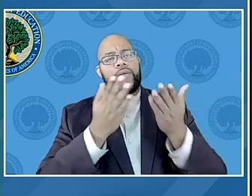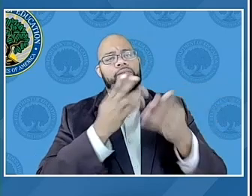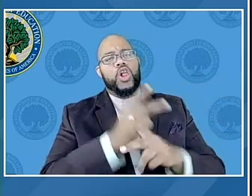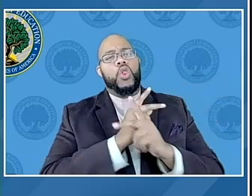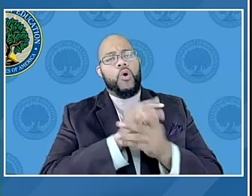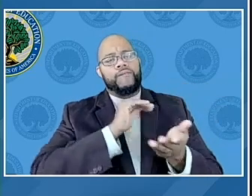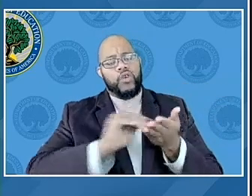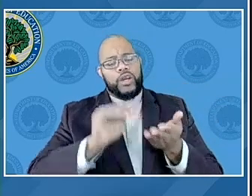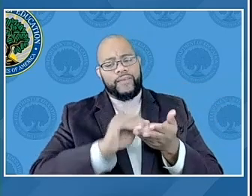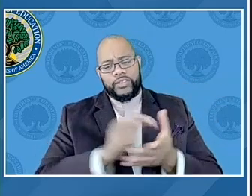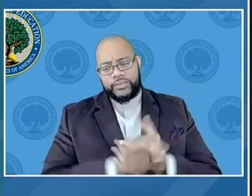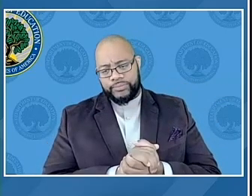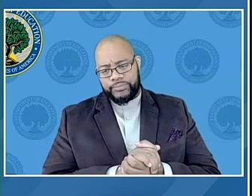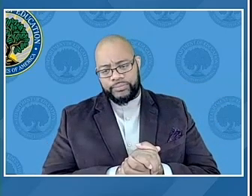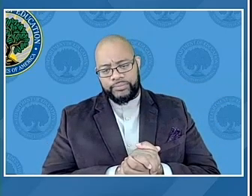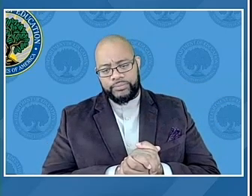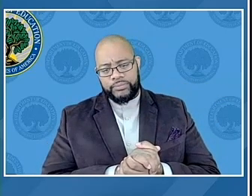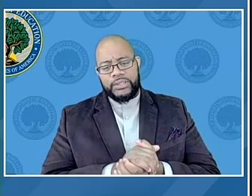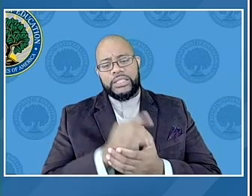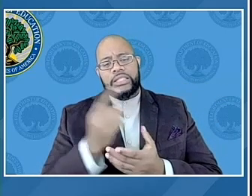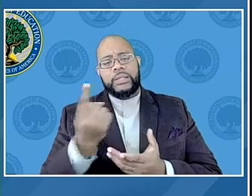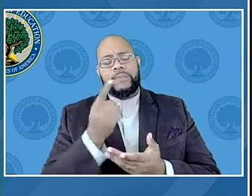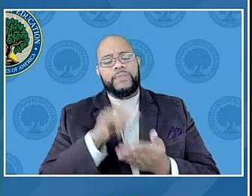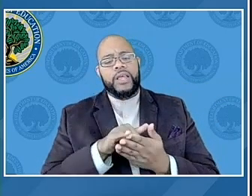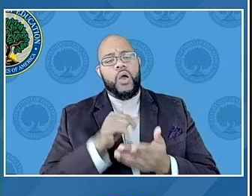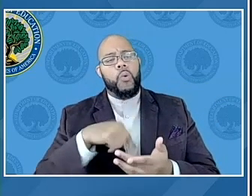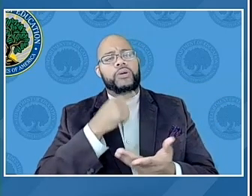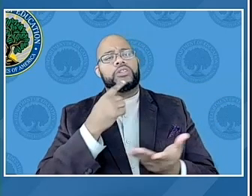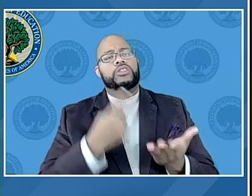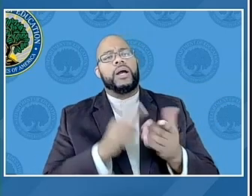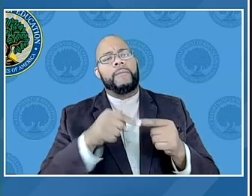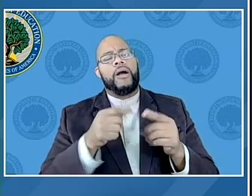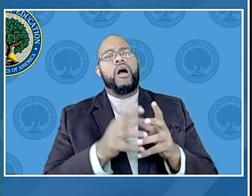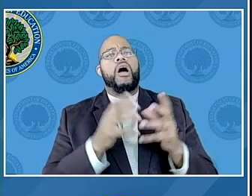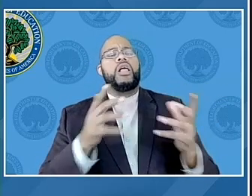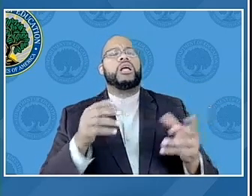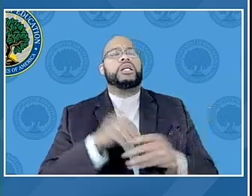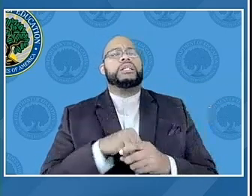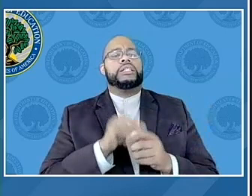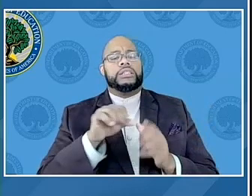Something that we've been talking about a lot in the state advocate call, the State